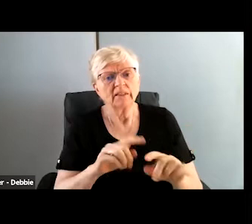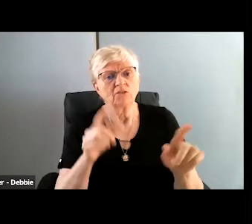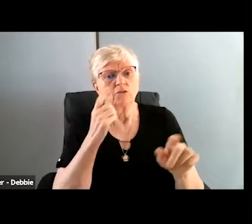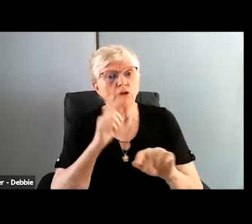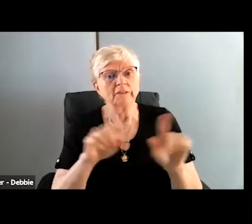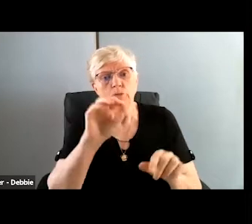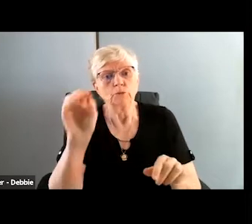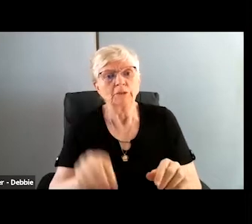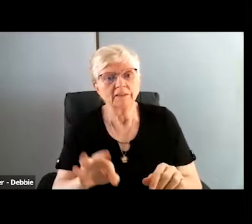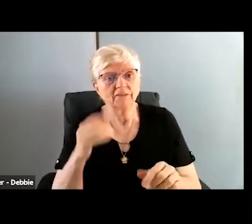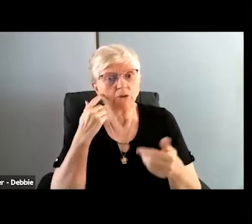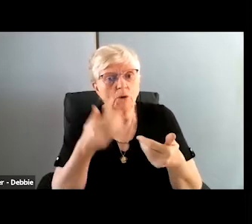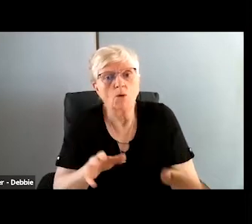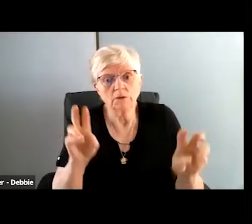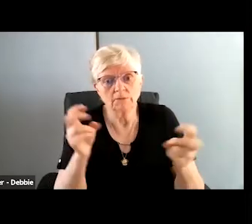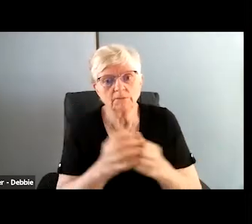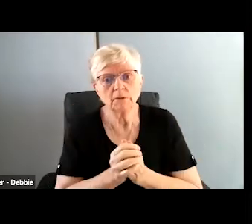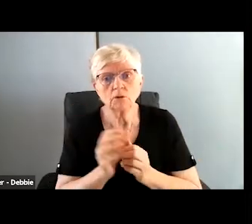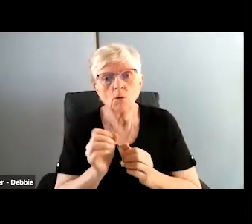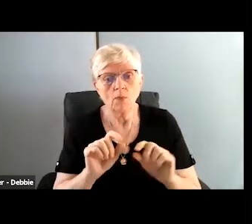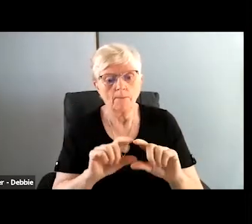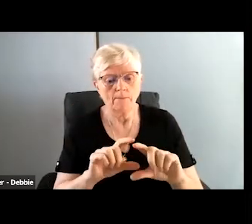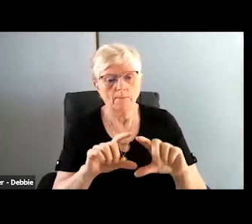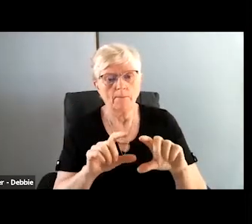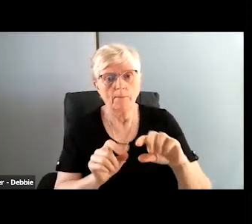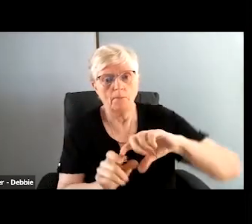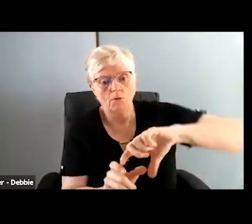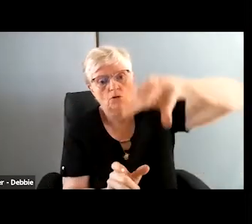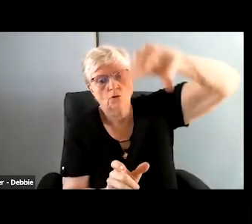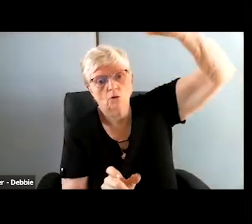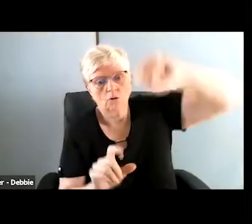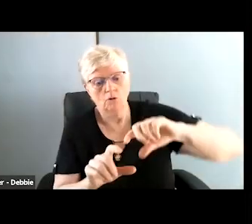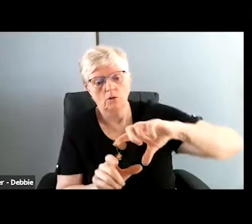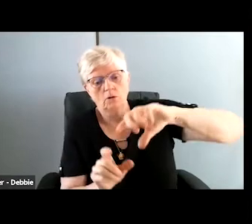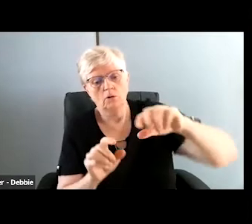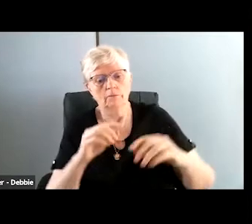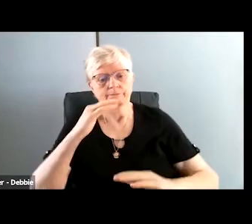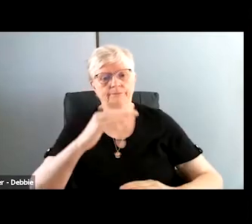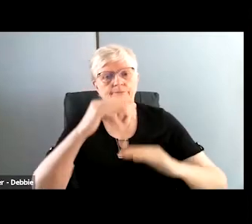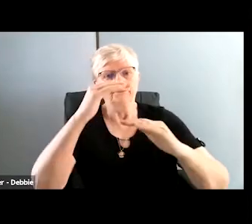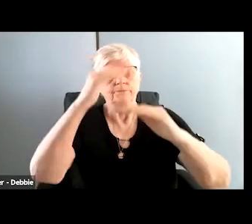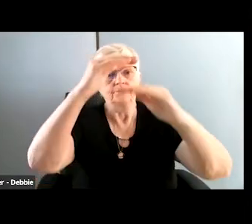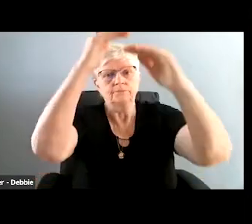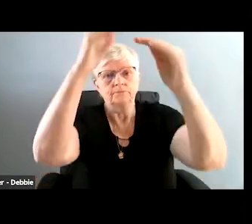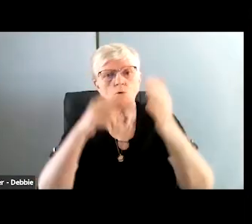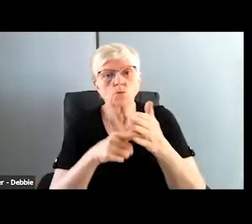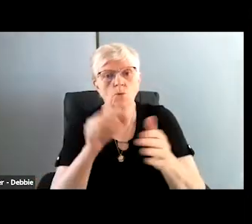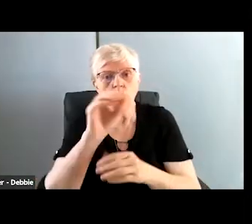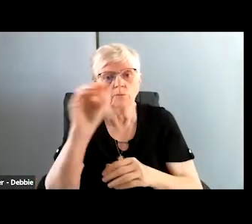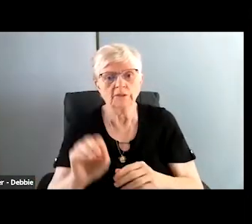SO THE BARS ON THIS CHART SHOW THE PERCENTAGE OF PEOPLE SO THE BARS ON THIS CHART SHOW THE PERCENTAGE OF PEOPLE,